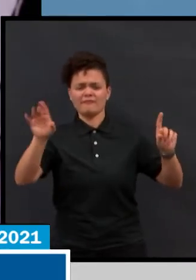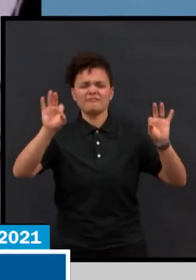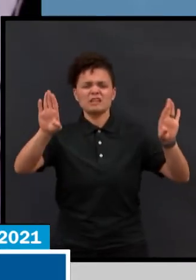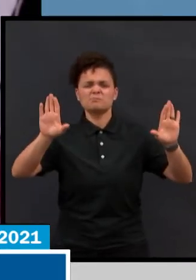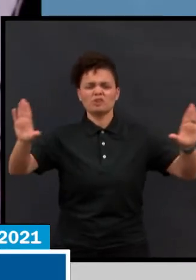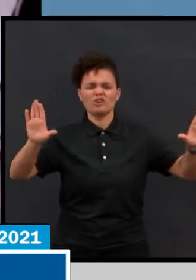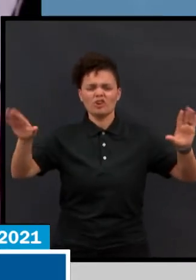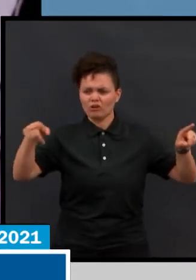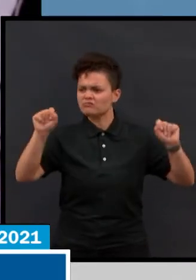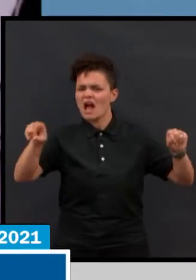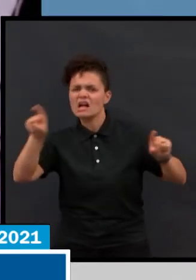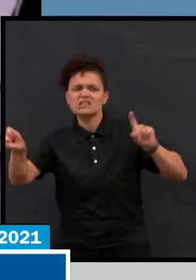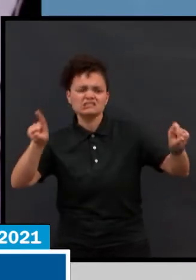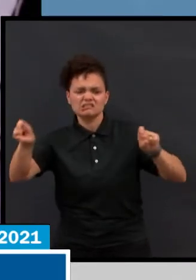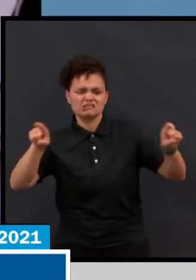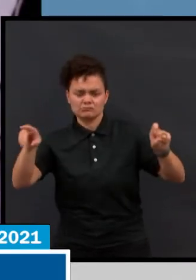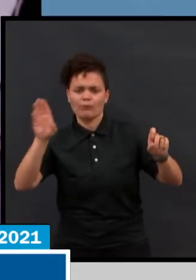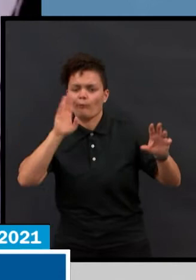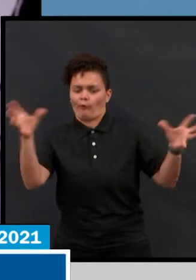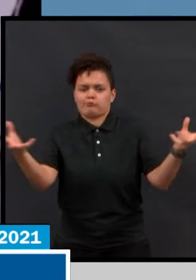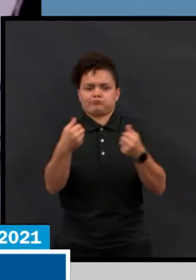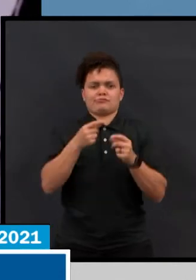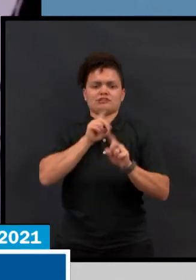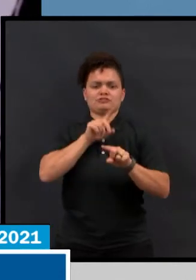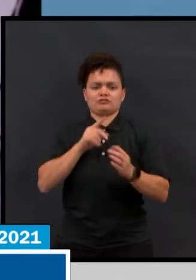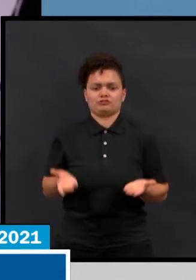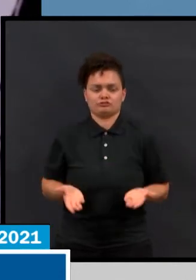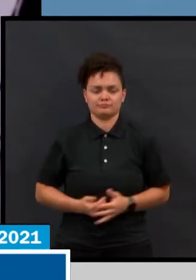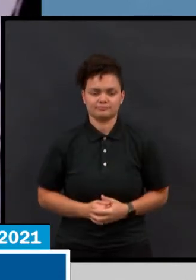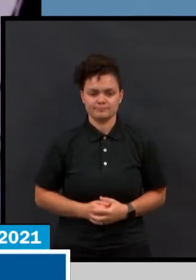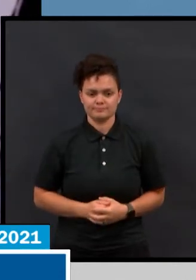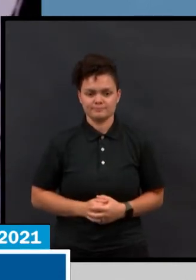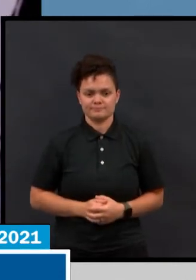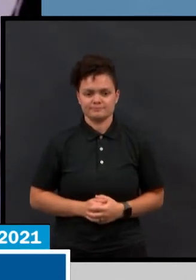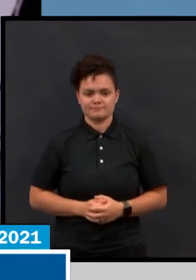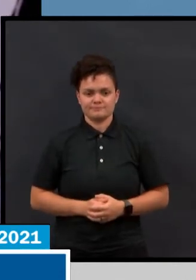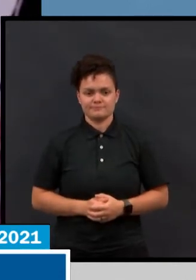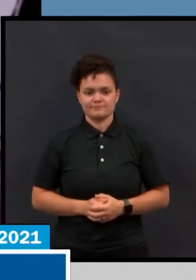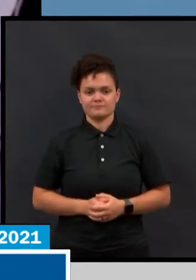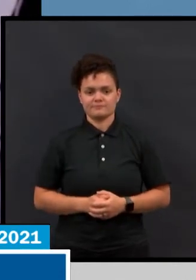and again as i bring them over and i want to say this too because we've heard this before you can